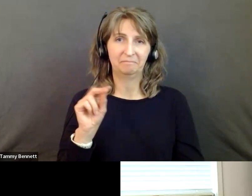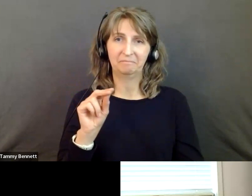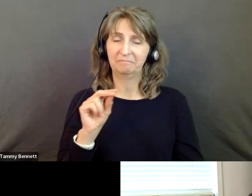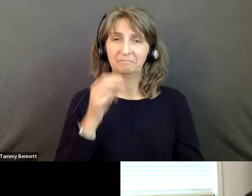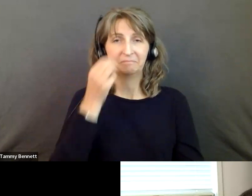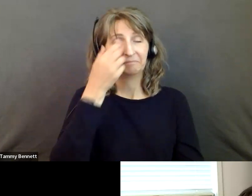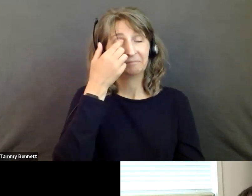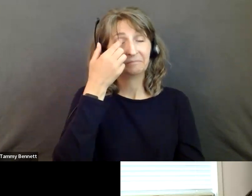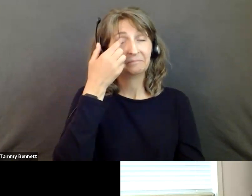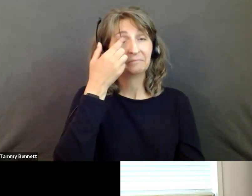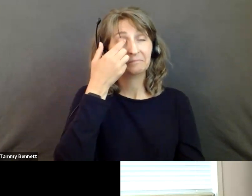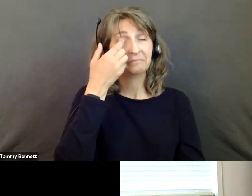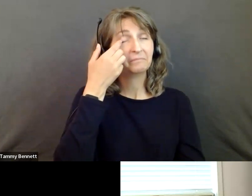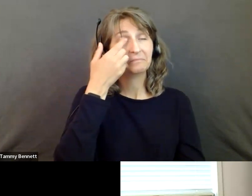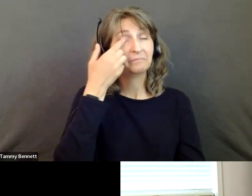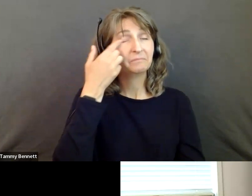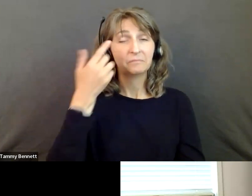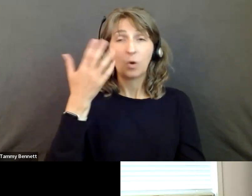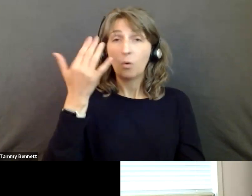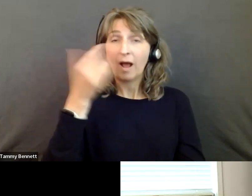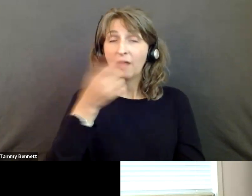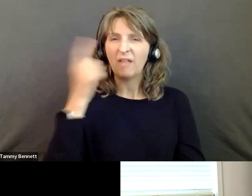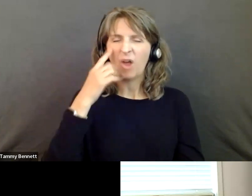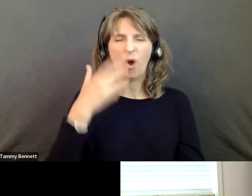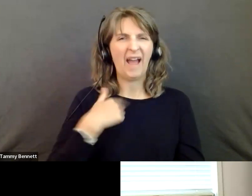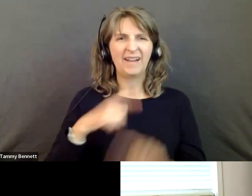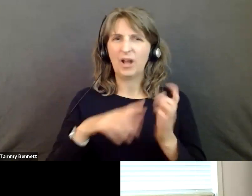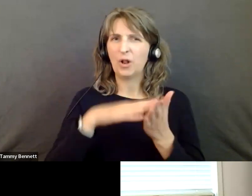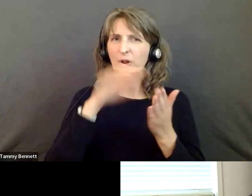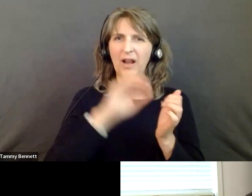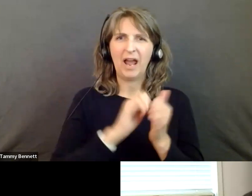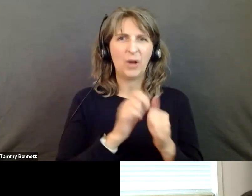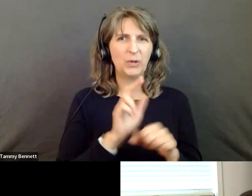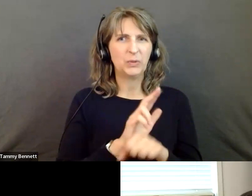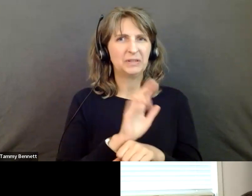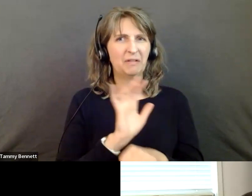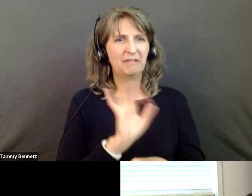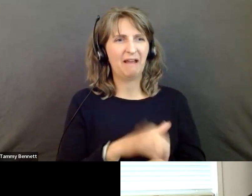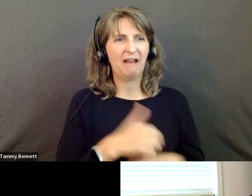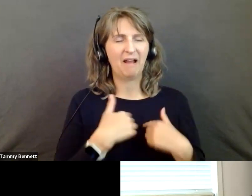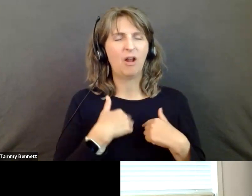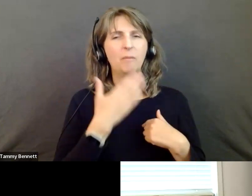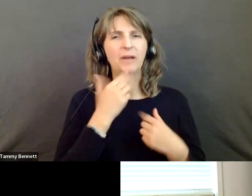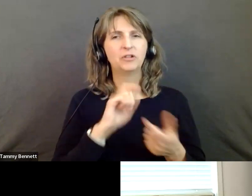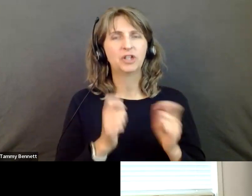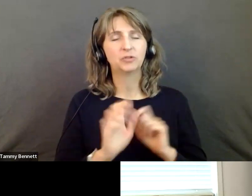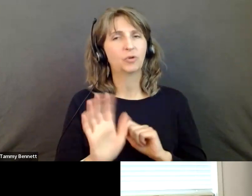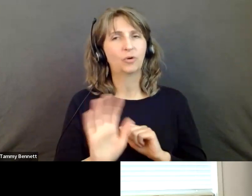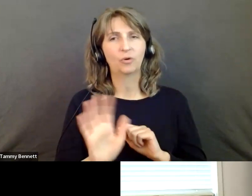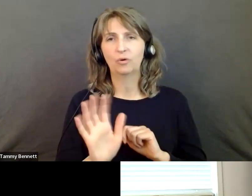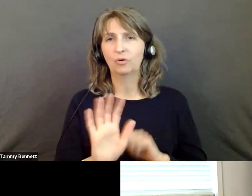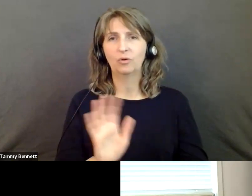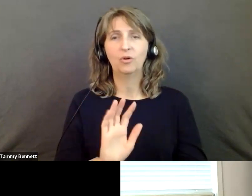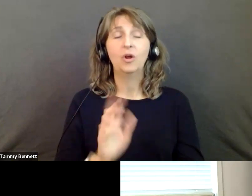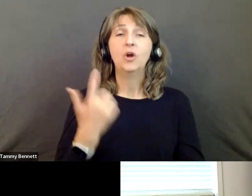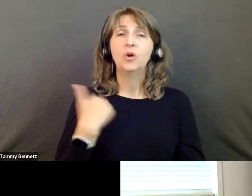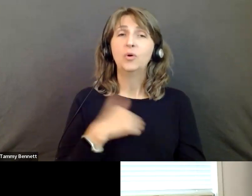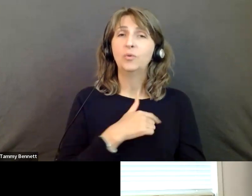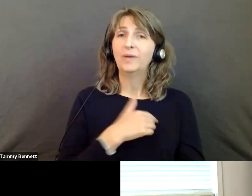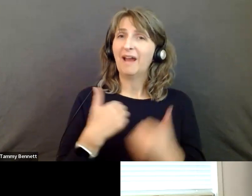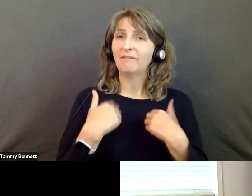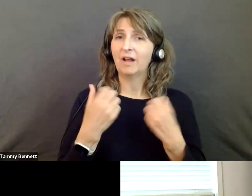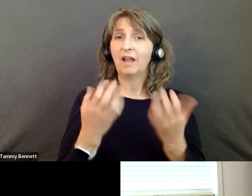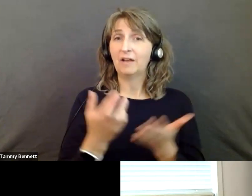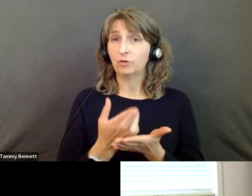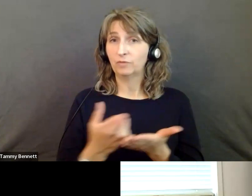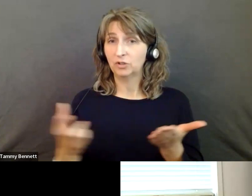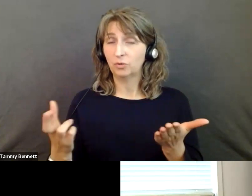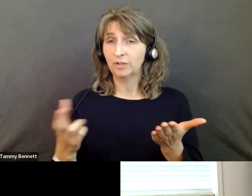It's not about, oh, I can't learn that system. Sorry, you know, but but we have a bunch of resources when it comes to learning this new language system.